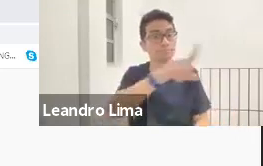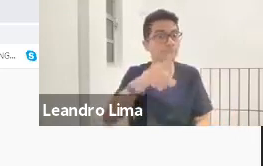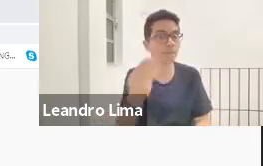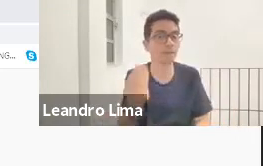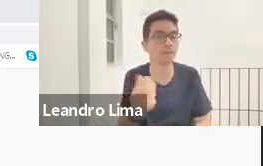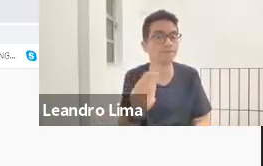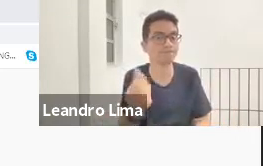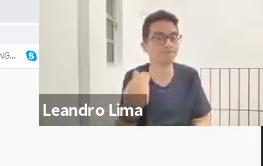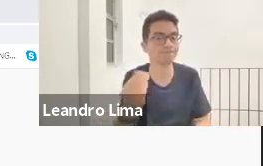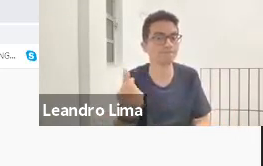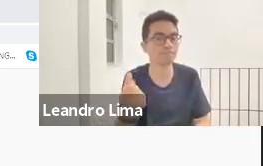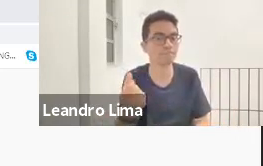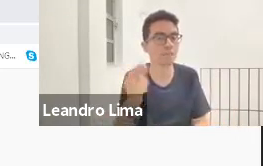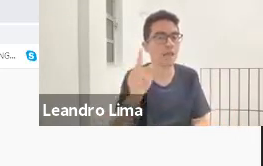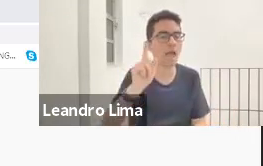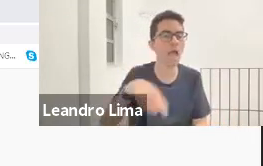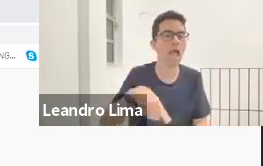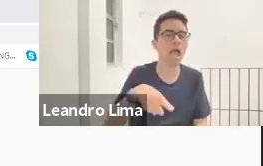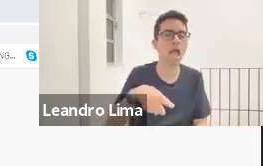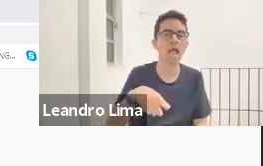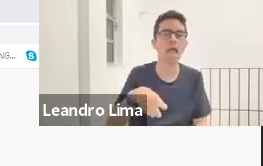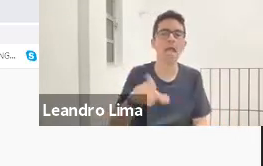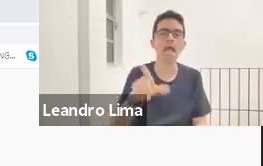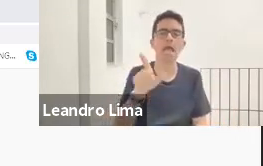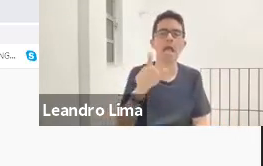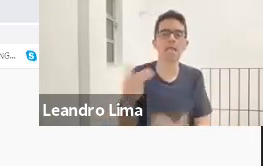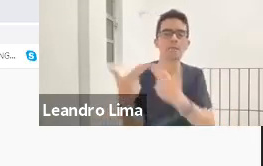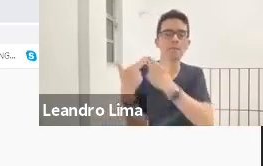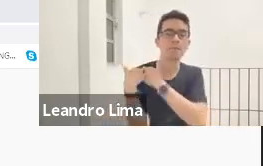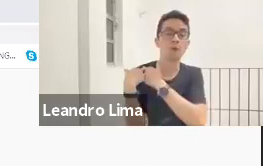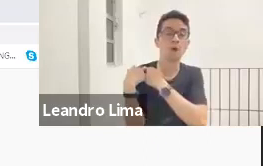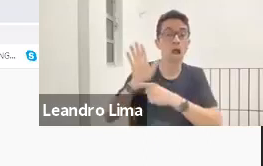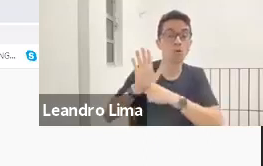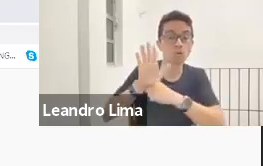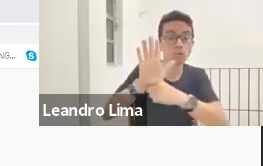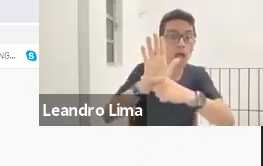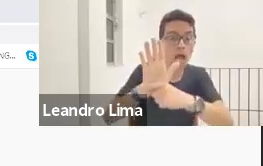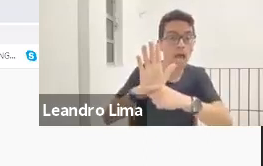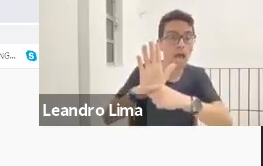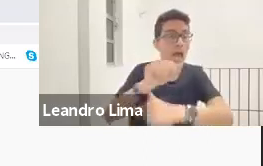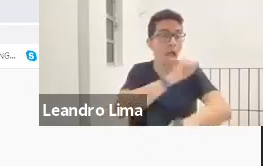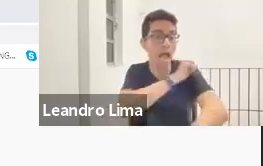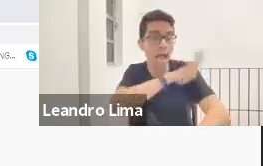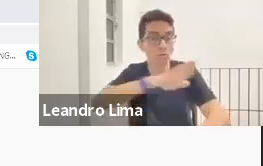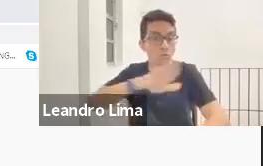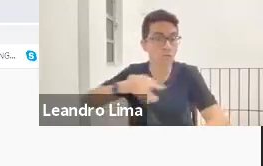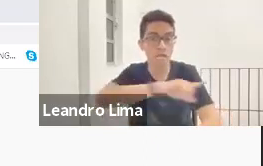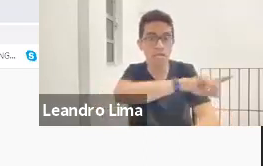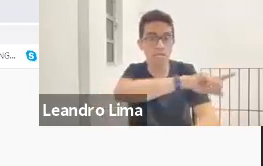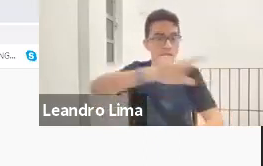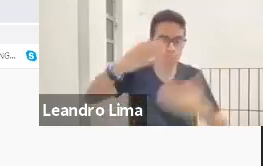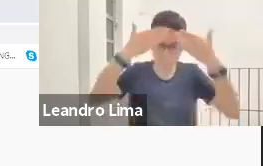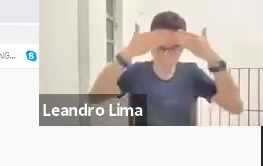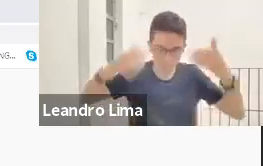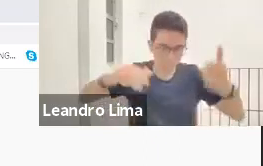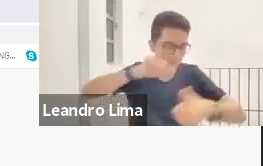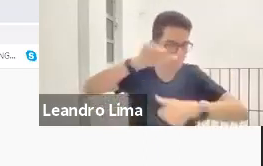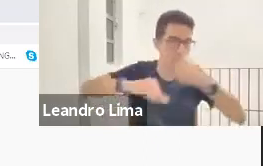to be they, they, they age be they, they, they, agents of change. ey they agents of change when they go to the schools and we want to see. that movement going